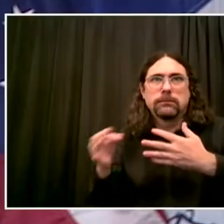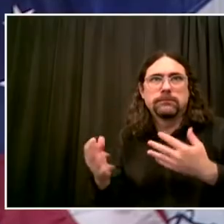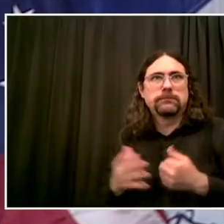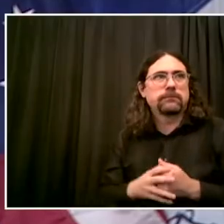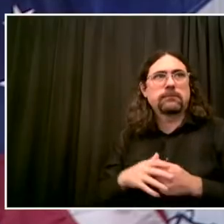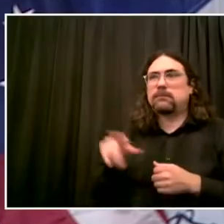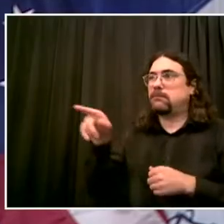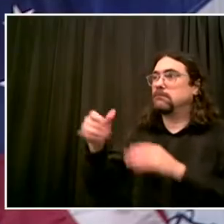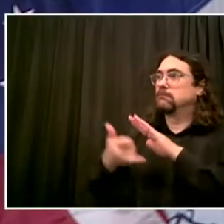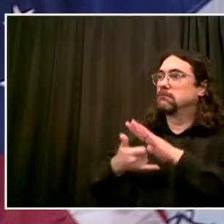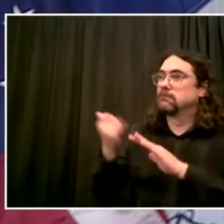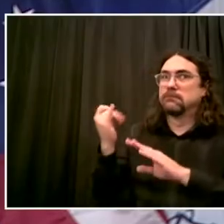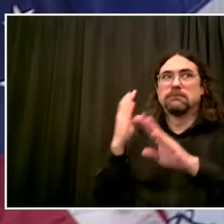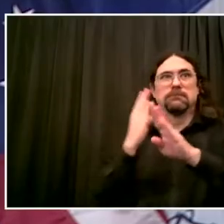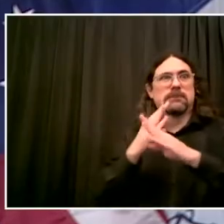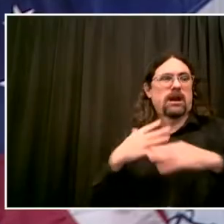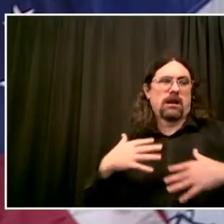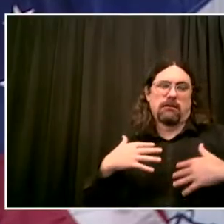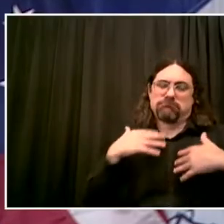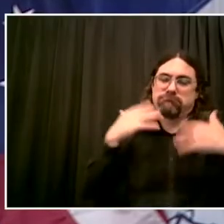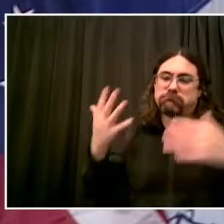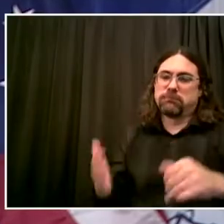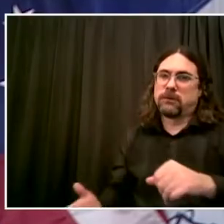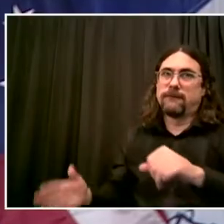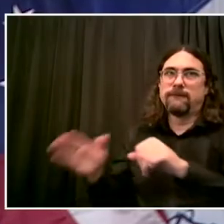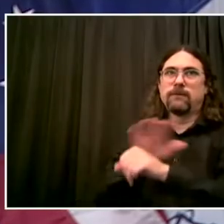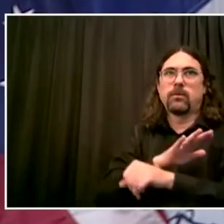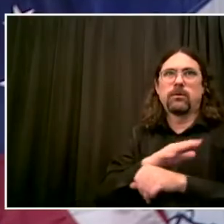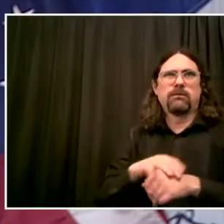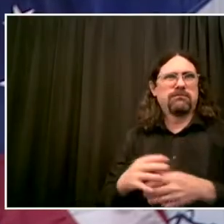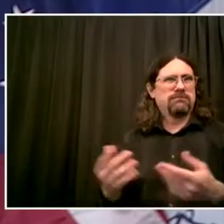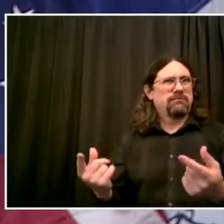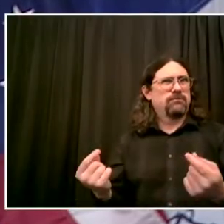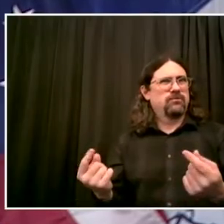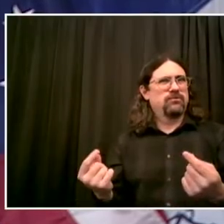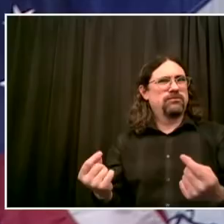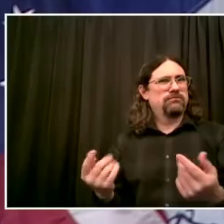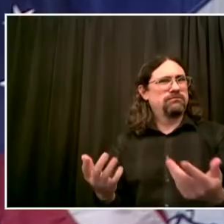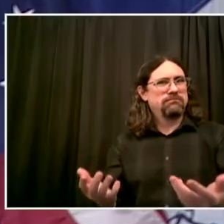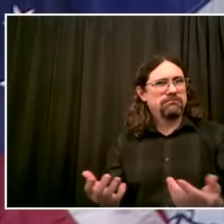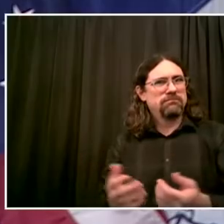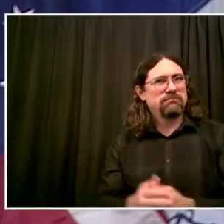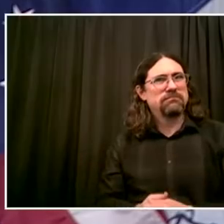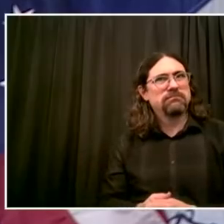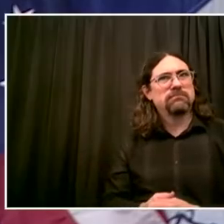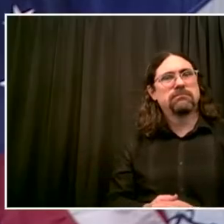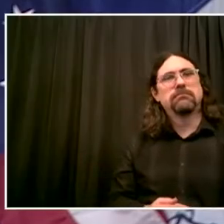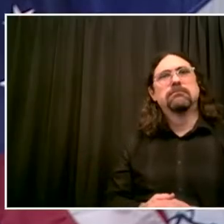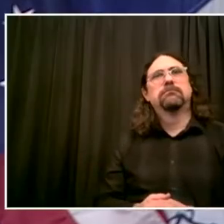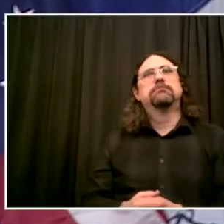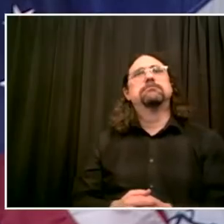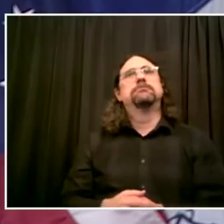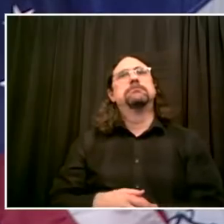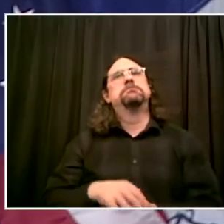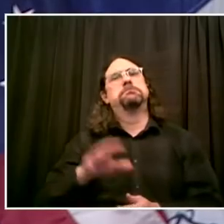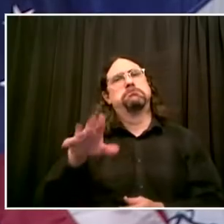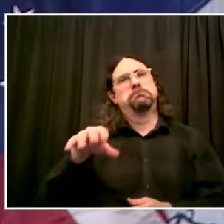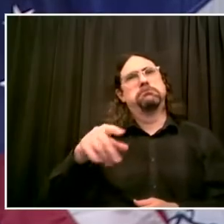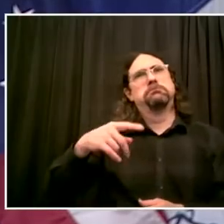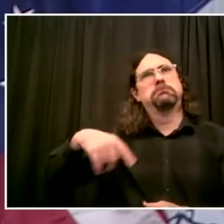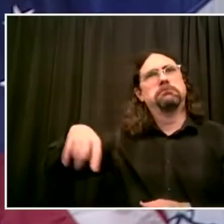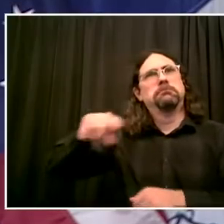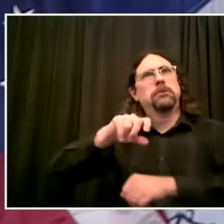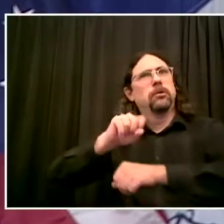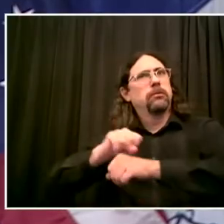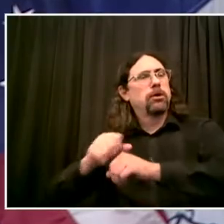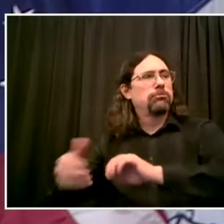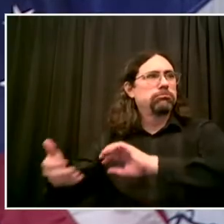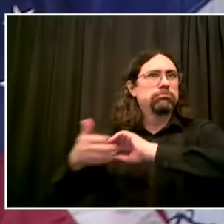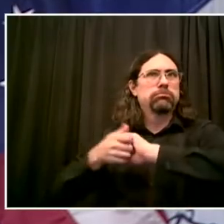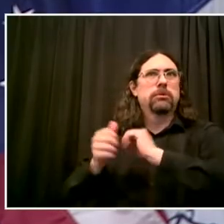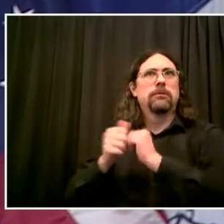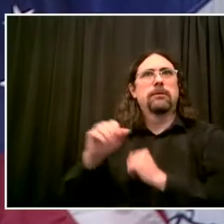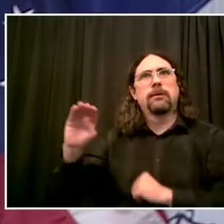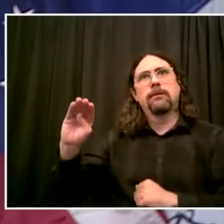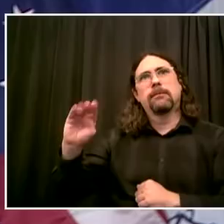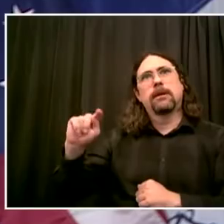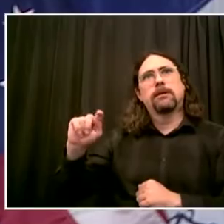SUPPOSED TO DO?